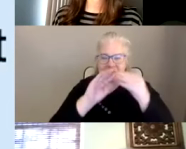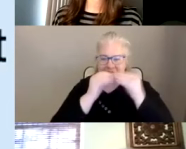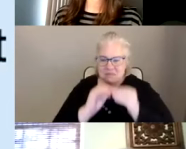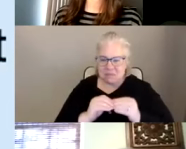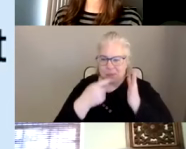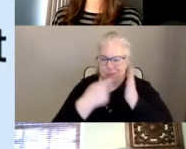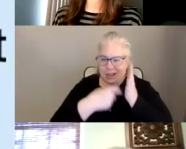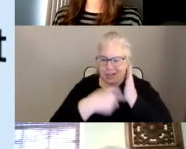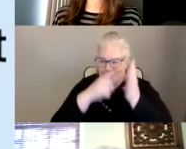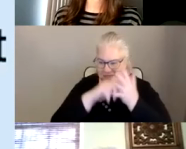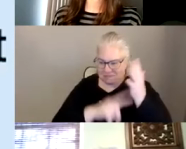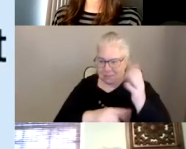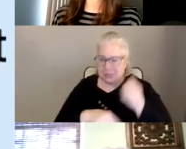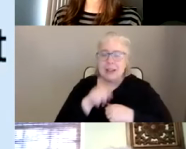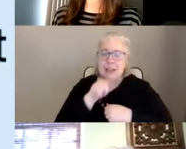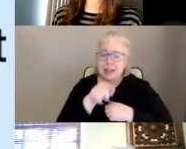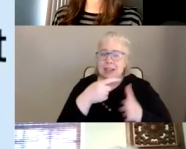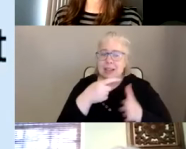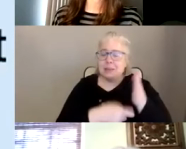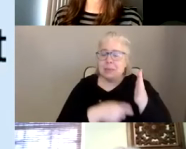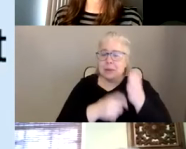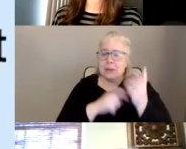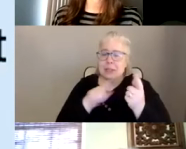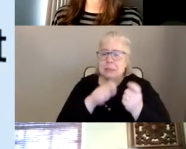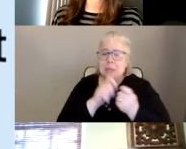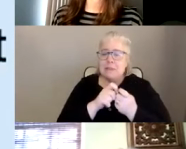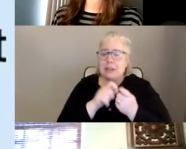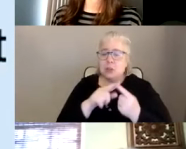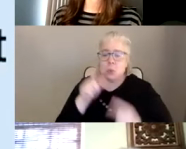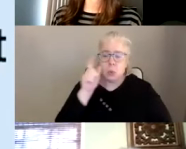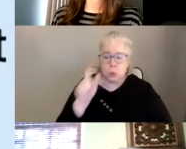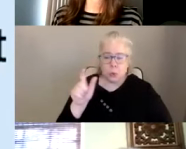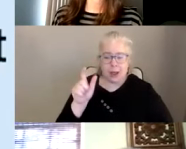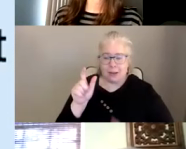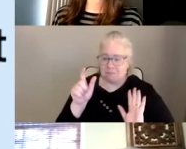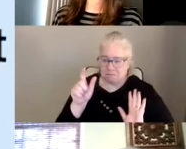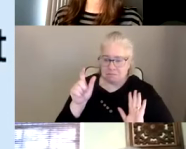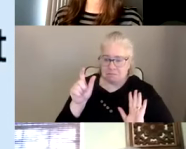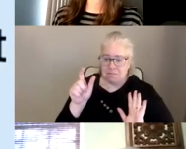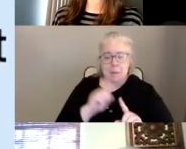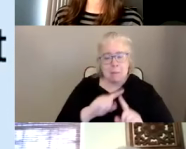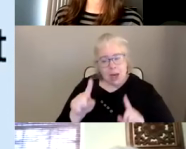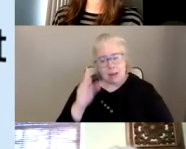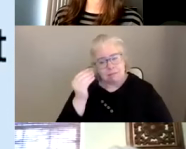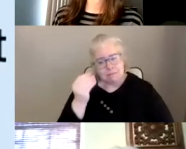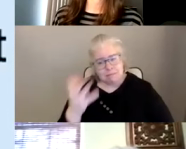So this pricing is all specific to LUNA but I will say that it's pricing